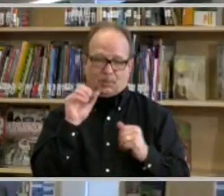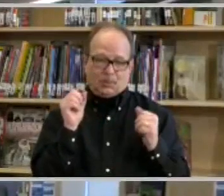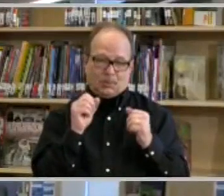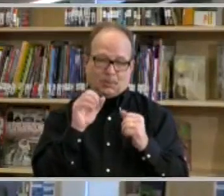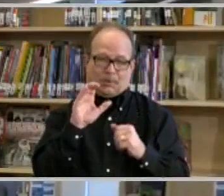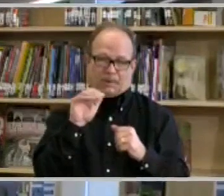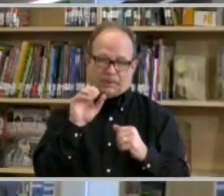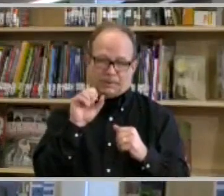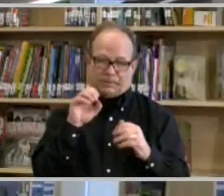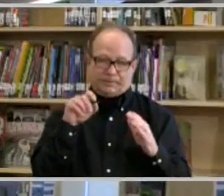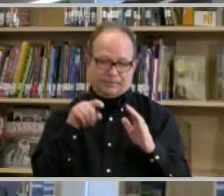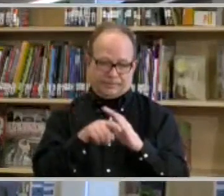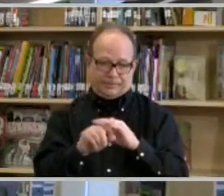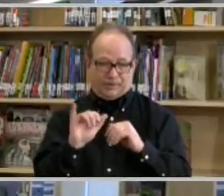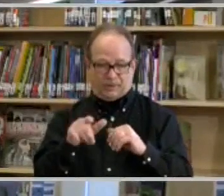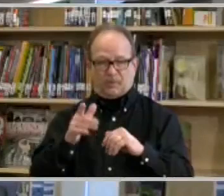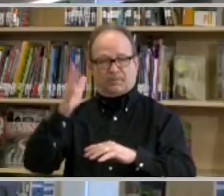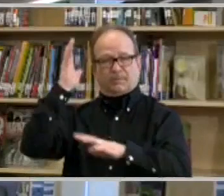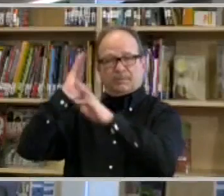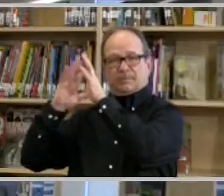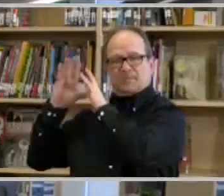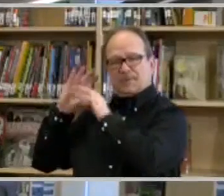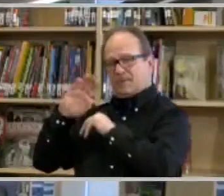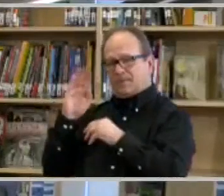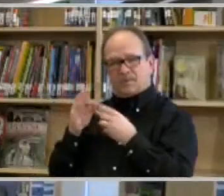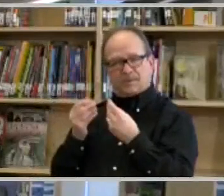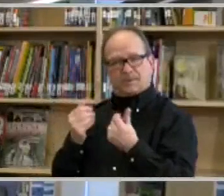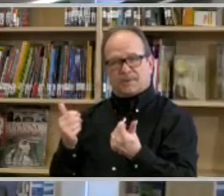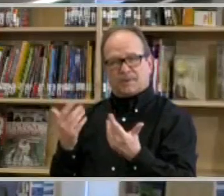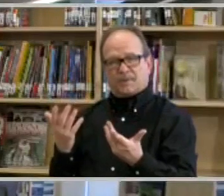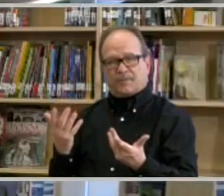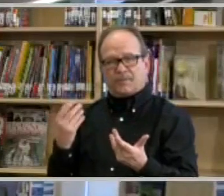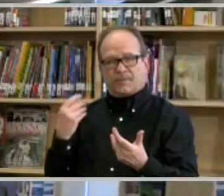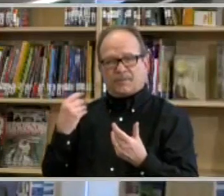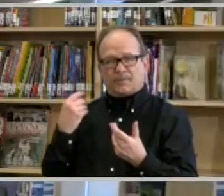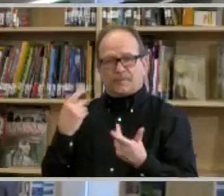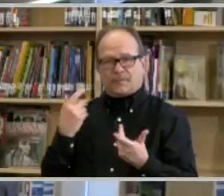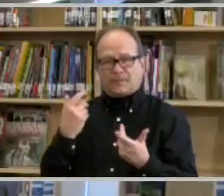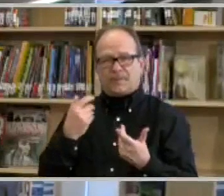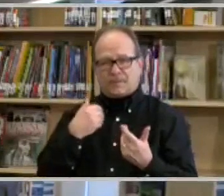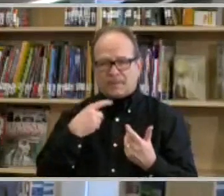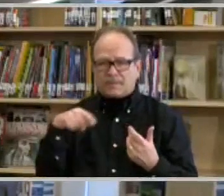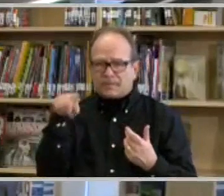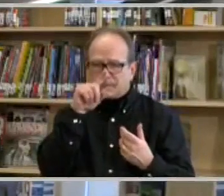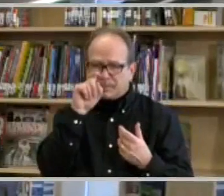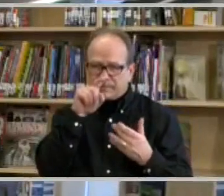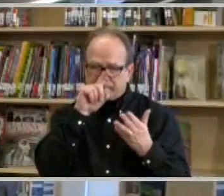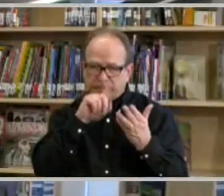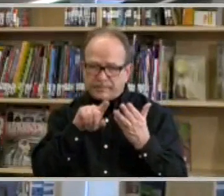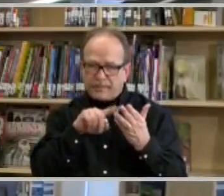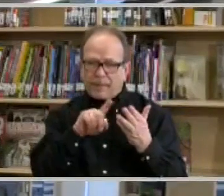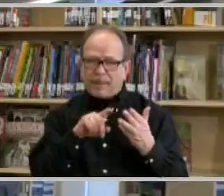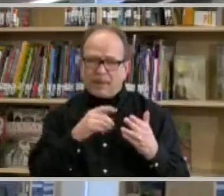NEVER DID ANYTHING ABOUT IT AND HAVEN'T SOLVED IT AND BASICALLY MY MOTHER AND I, YOU KNOW, I